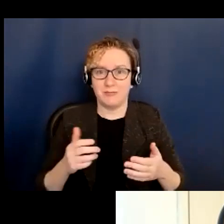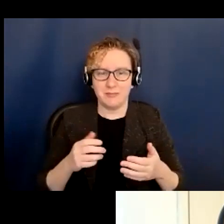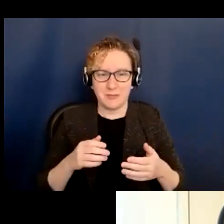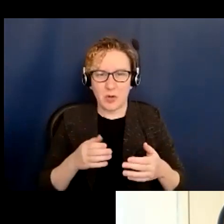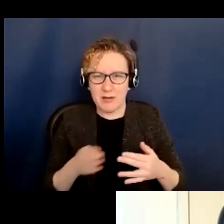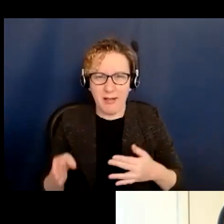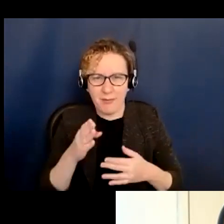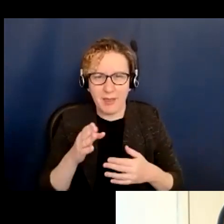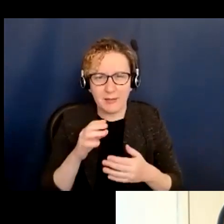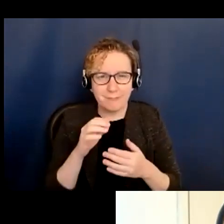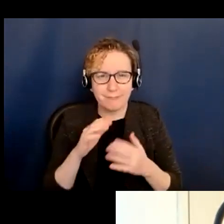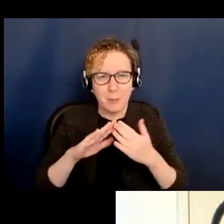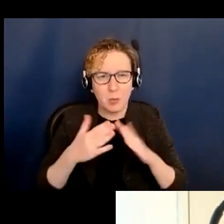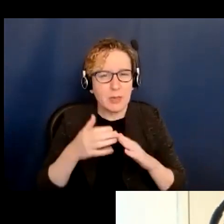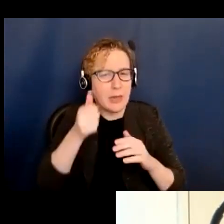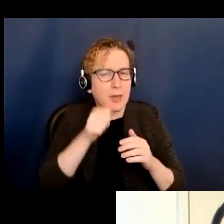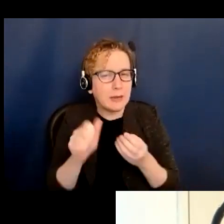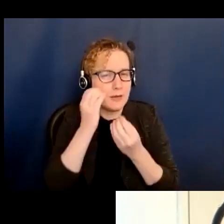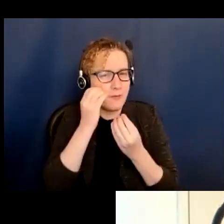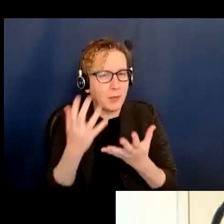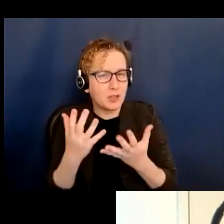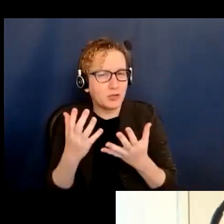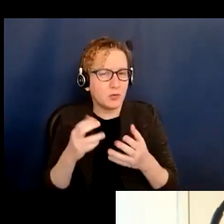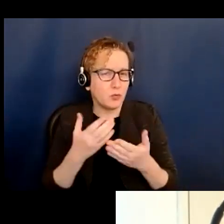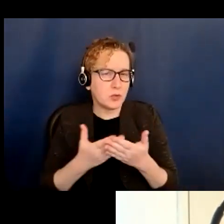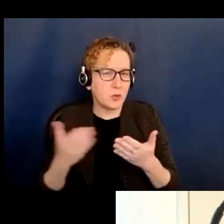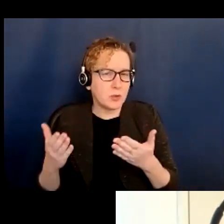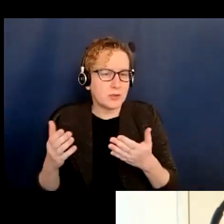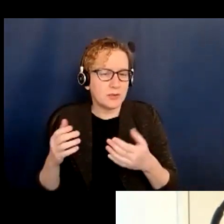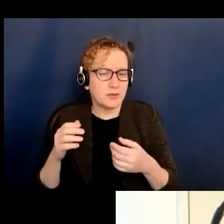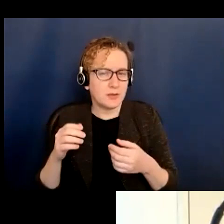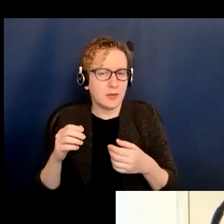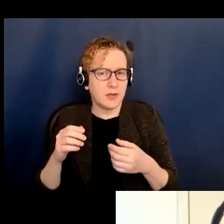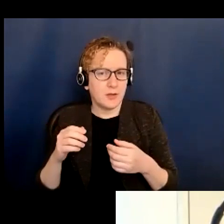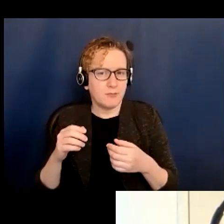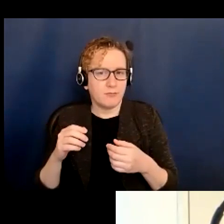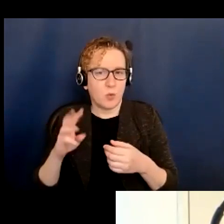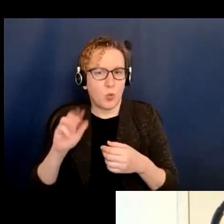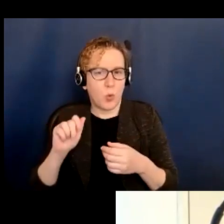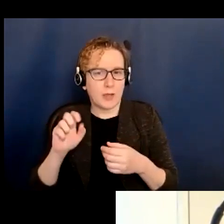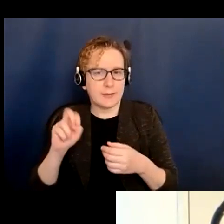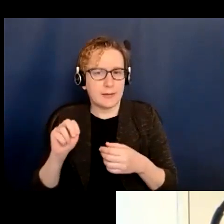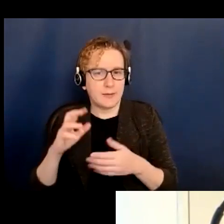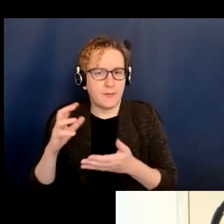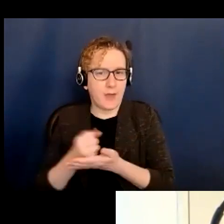resources that the Watson Foundation found useful in supporting the student and any organizations